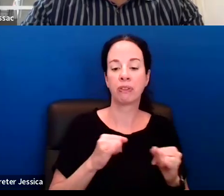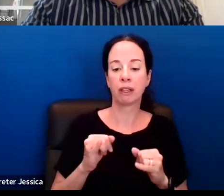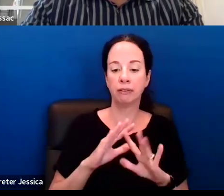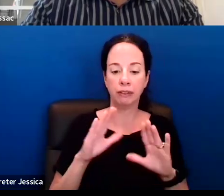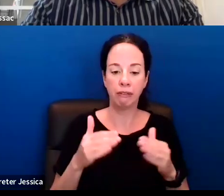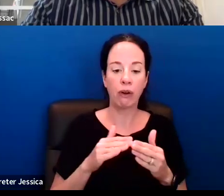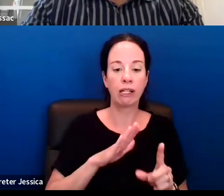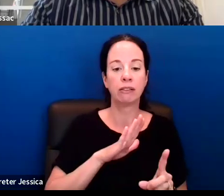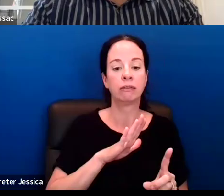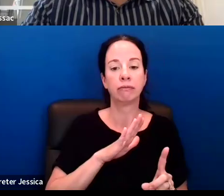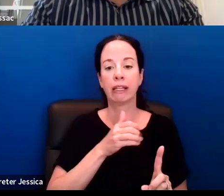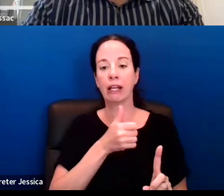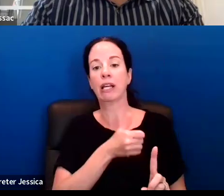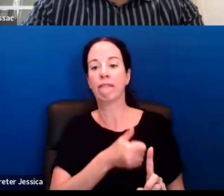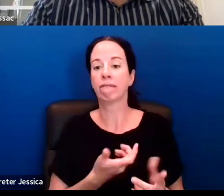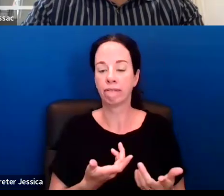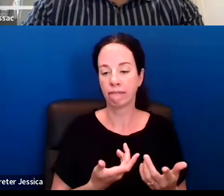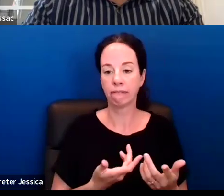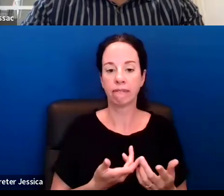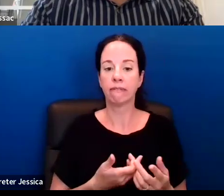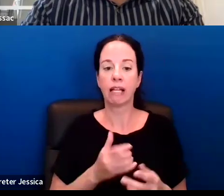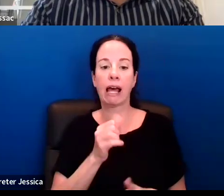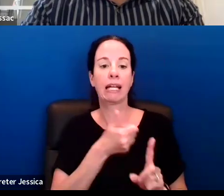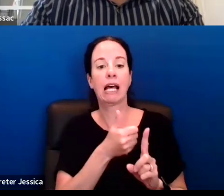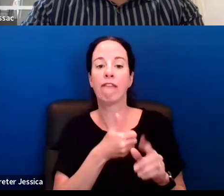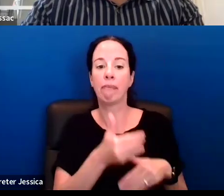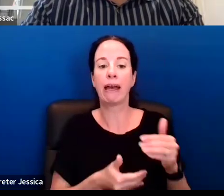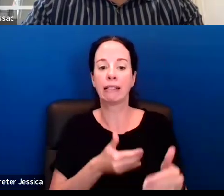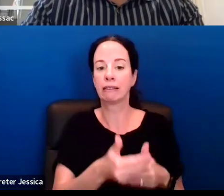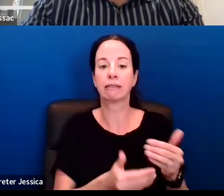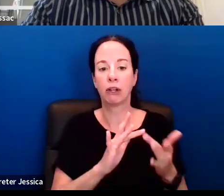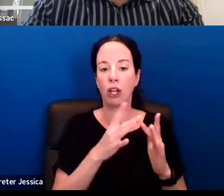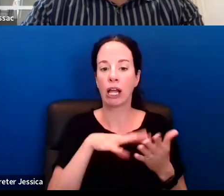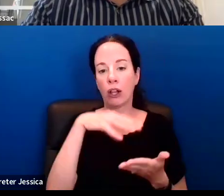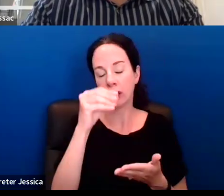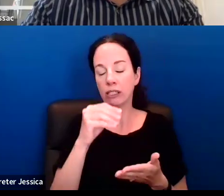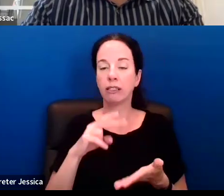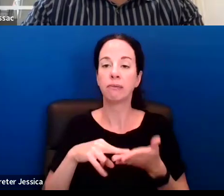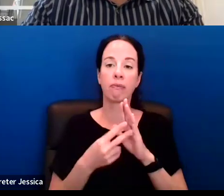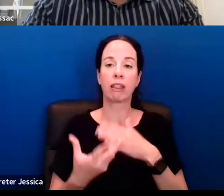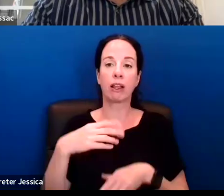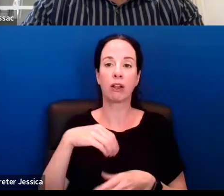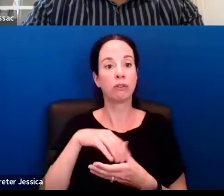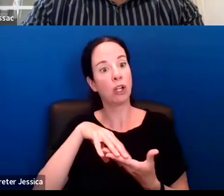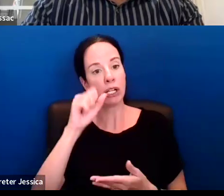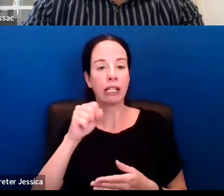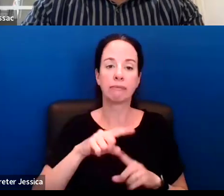more or less, at their self-paced online learning that includes learning, but also practicing, and